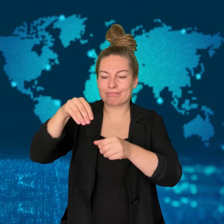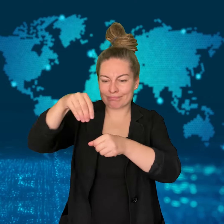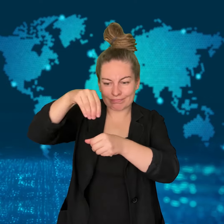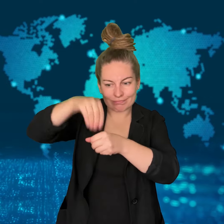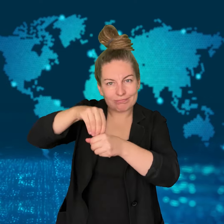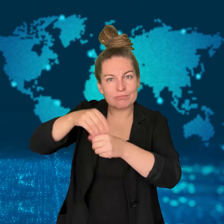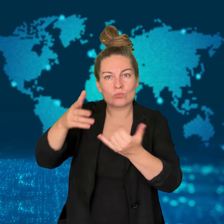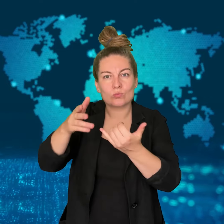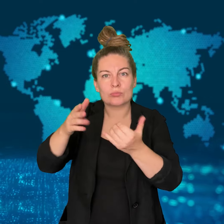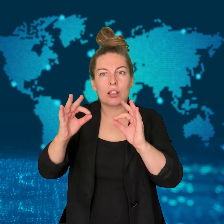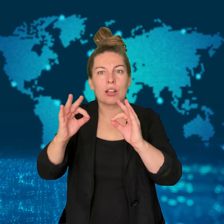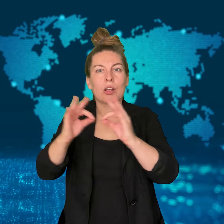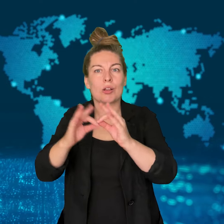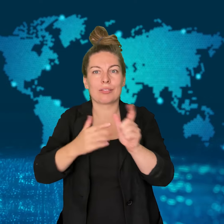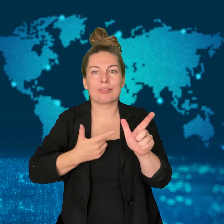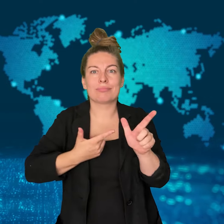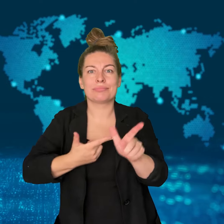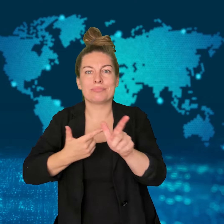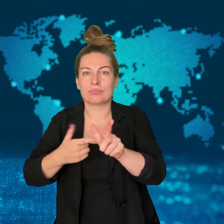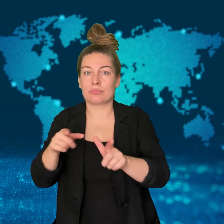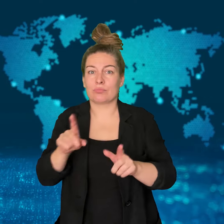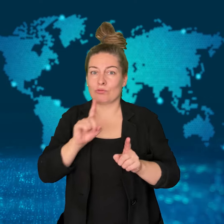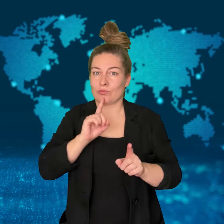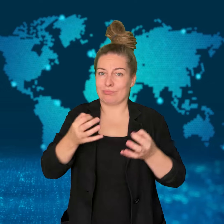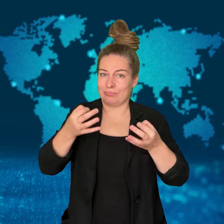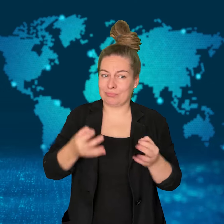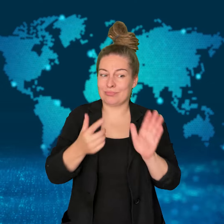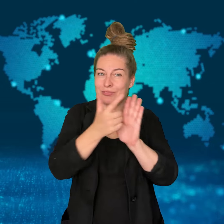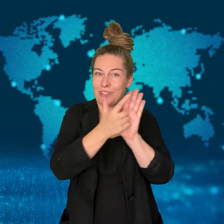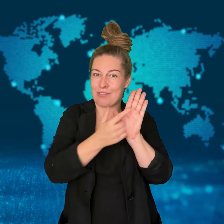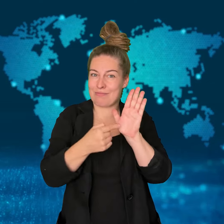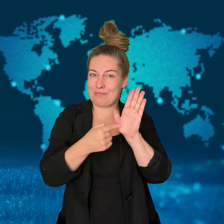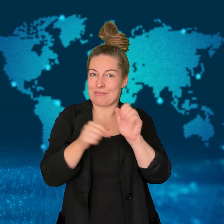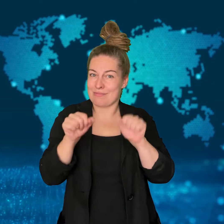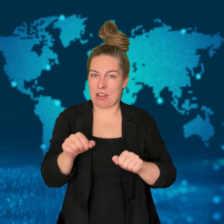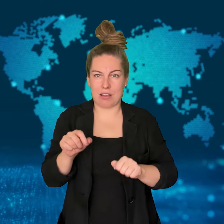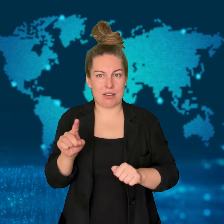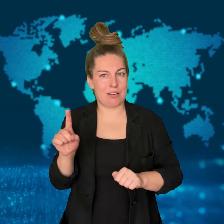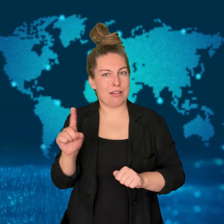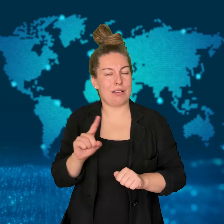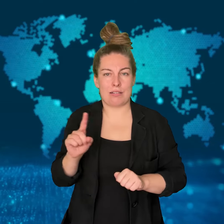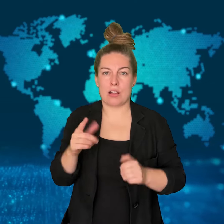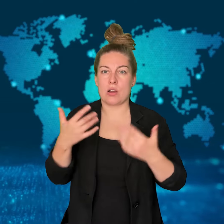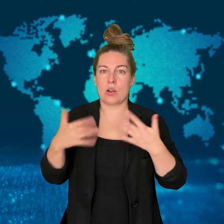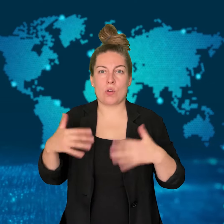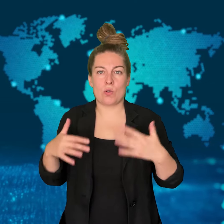in spite of it being illegal.